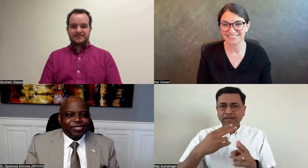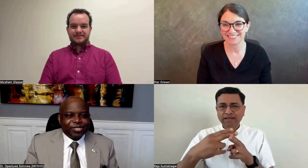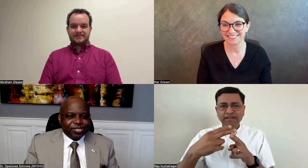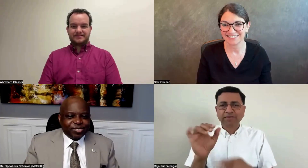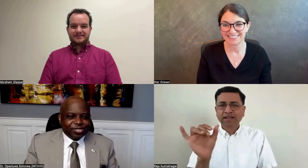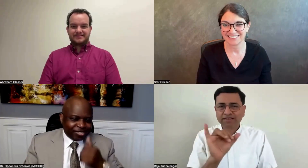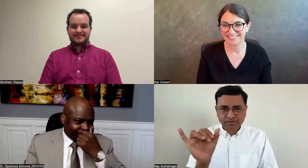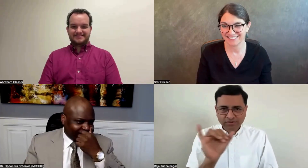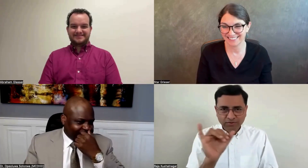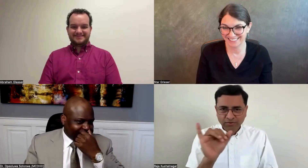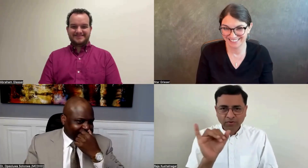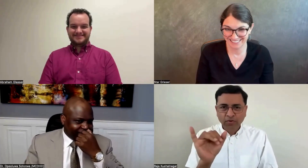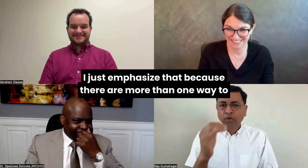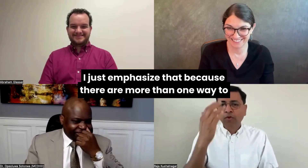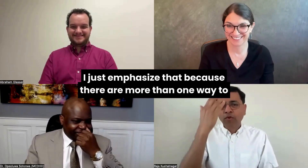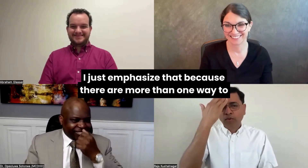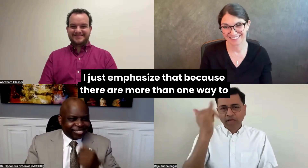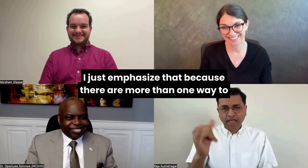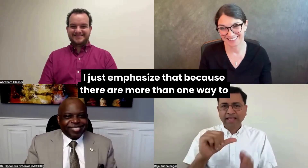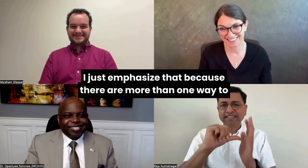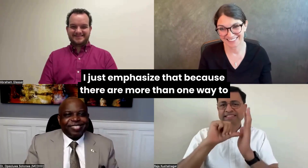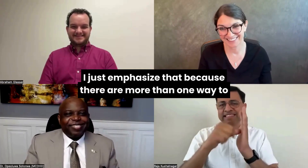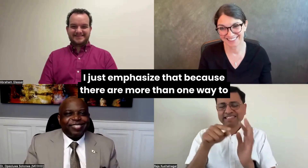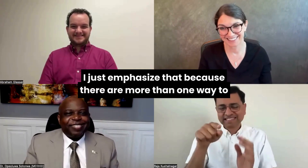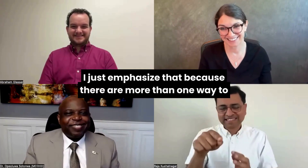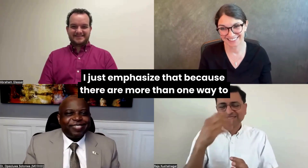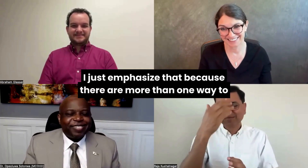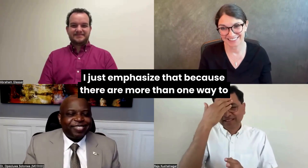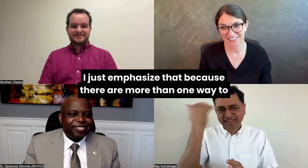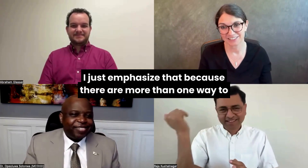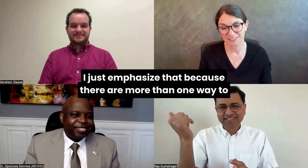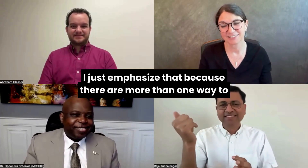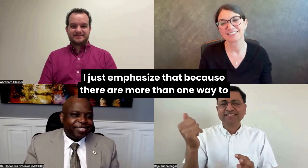I just emphasize that because there are more than one way to